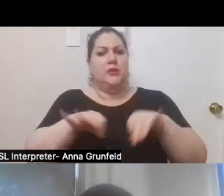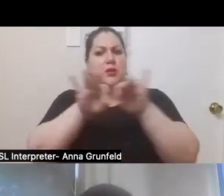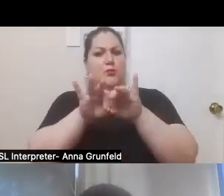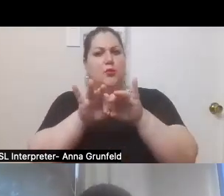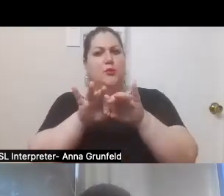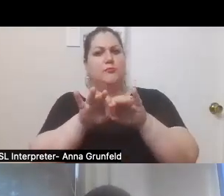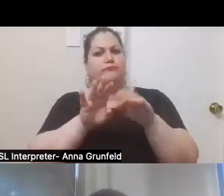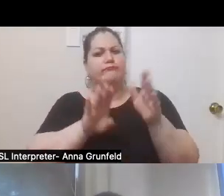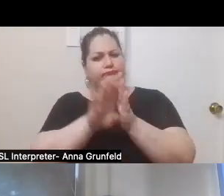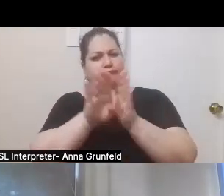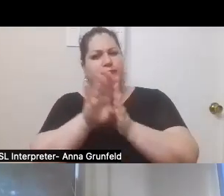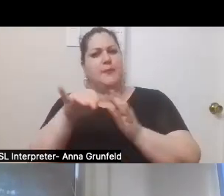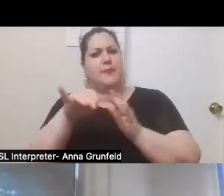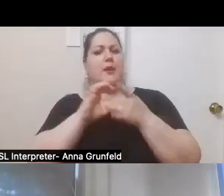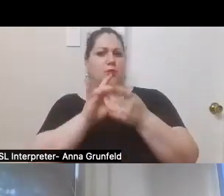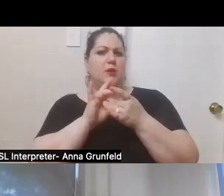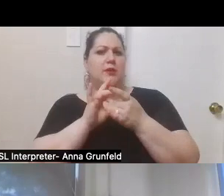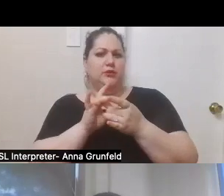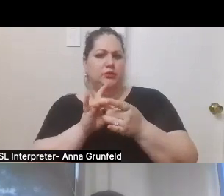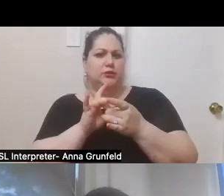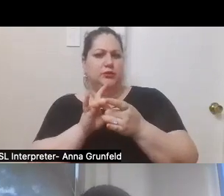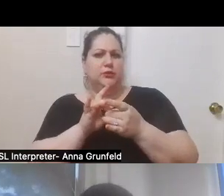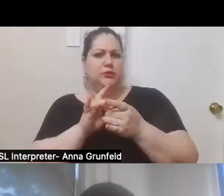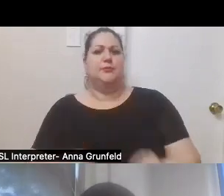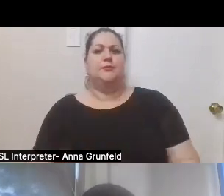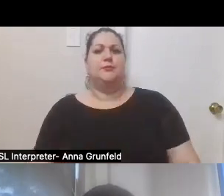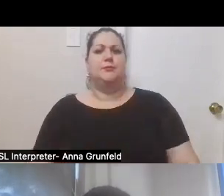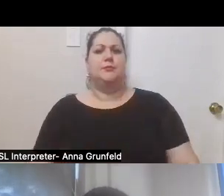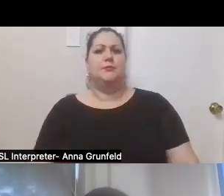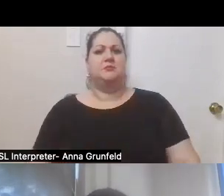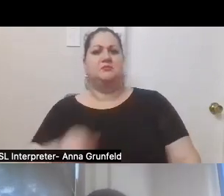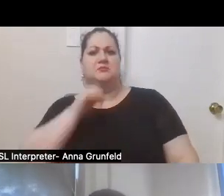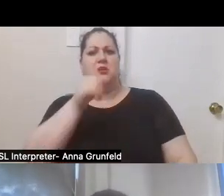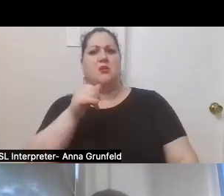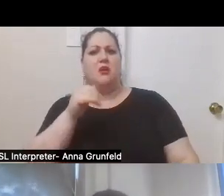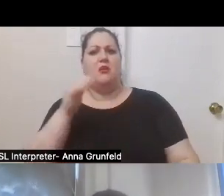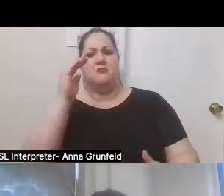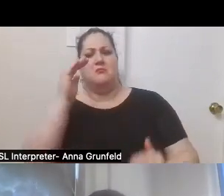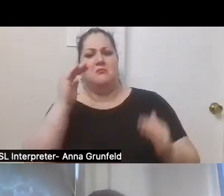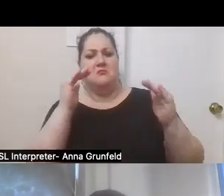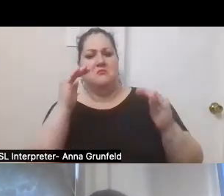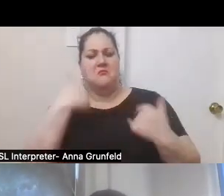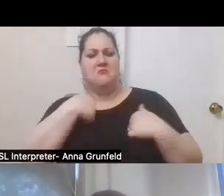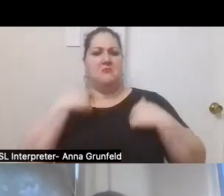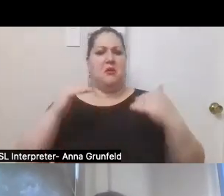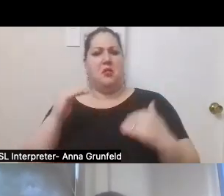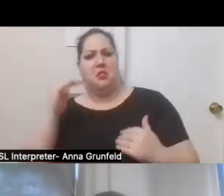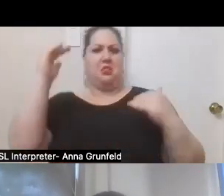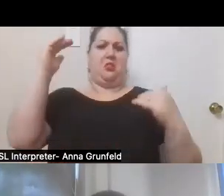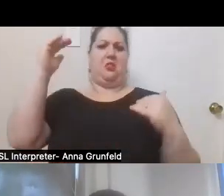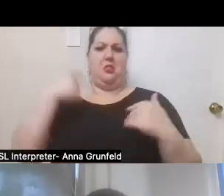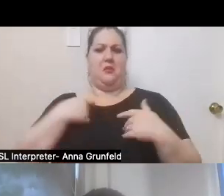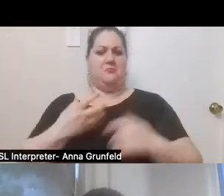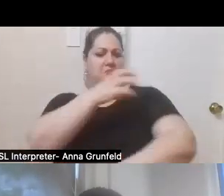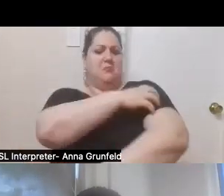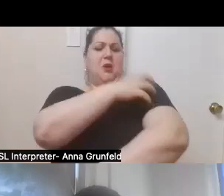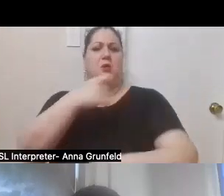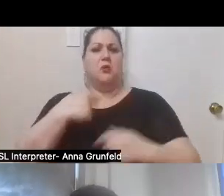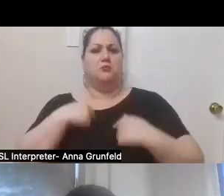without being this power authority and having this authority and everything. And I always tell him, you know, that's not, that's not how I operate.